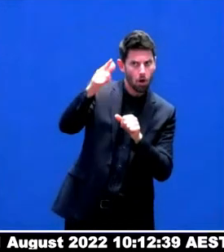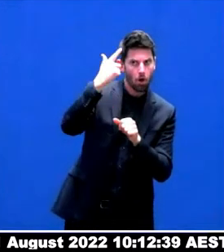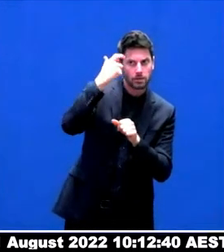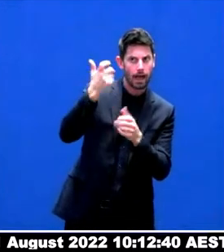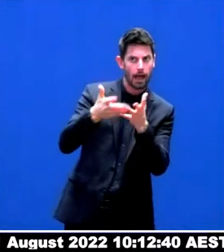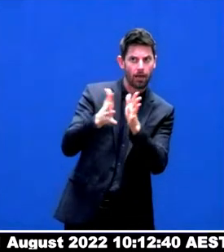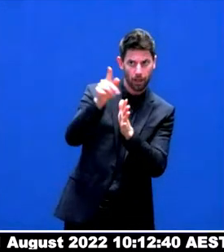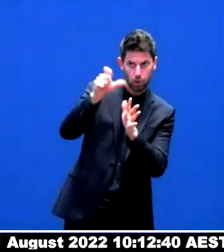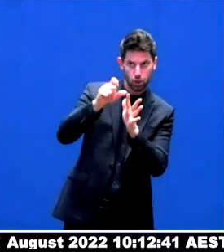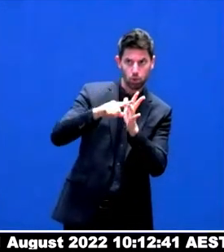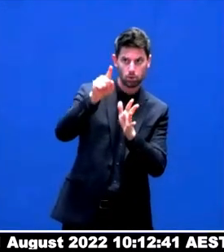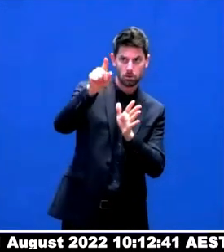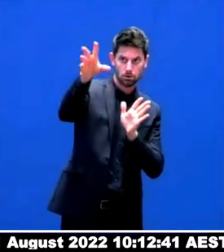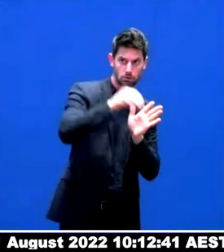Do you look at this from a purely legal perspective?